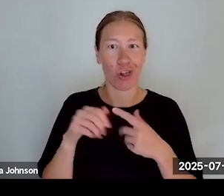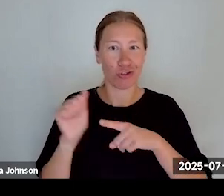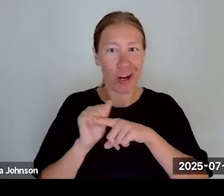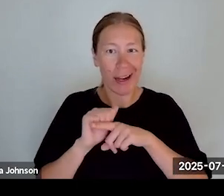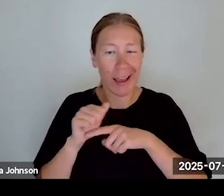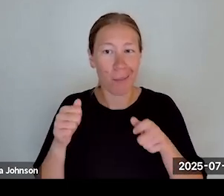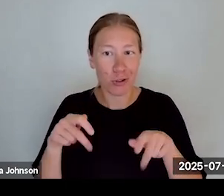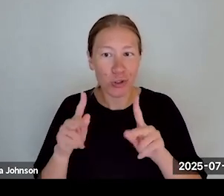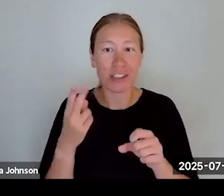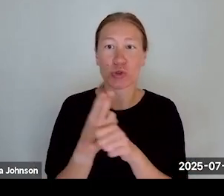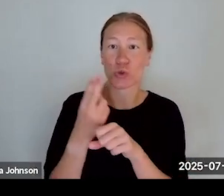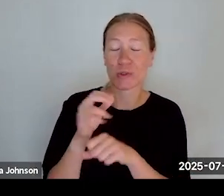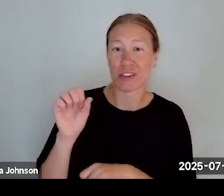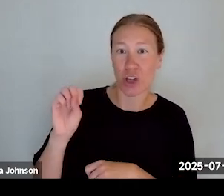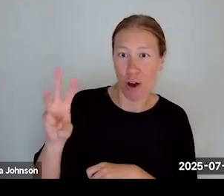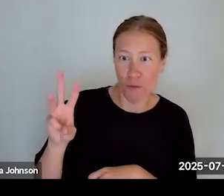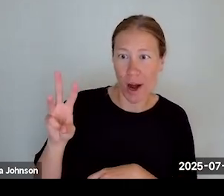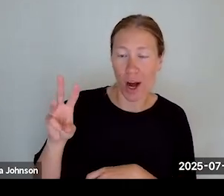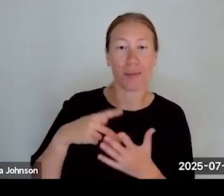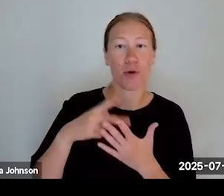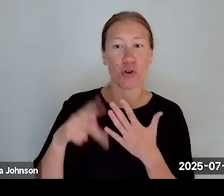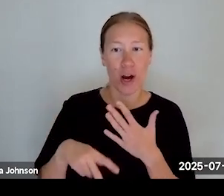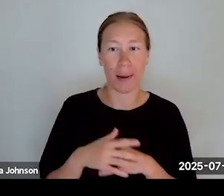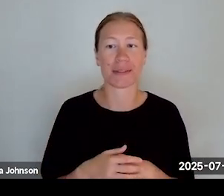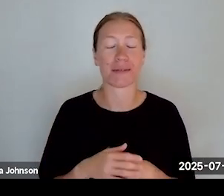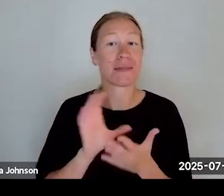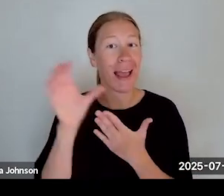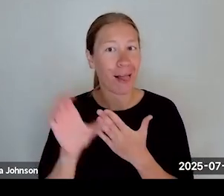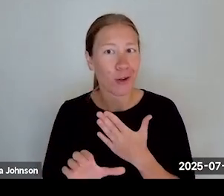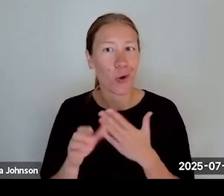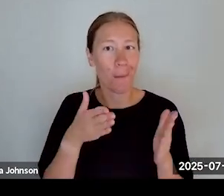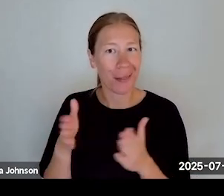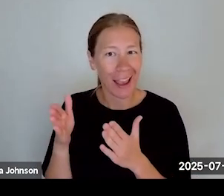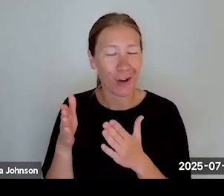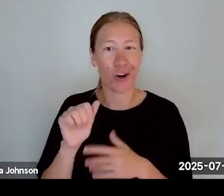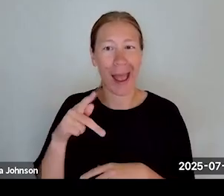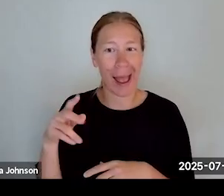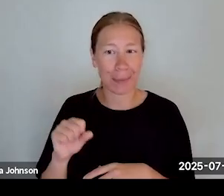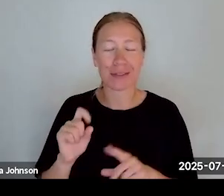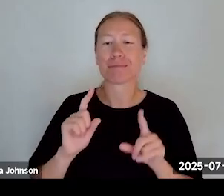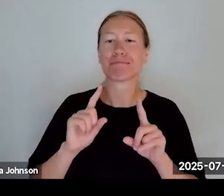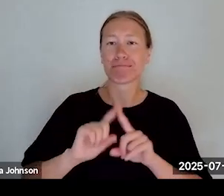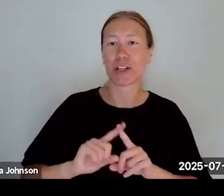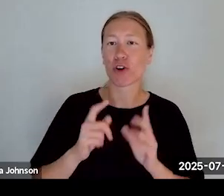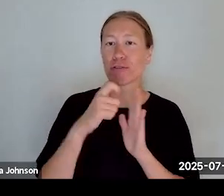use of software programs, calendars, or planners, and also using checklists or organizers.